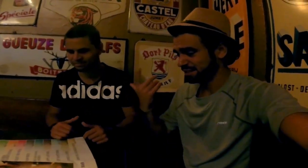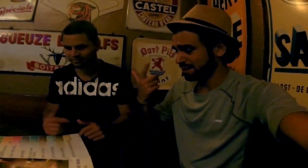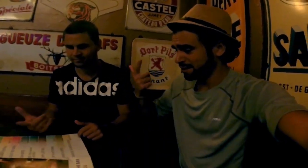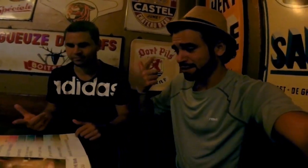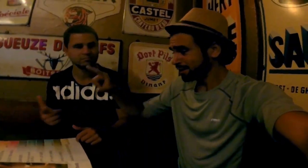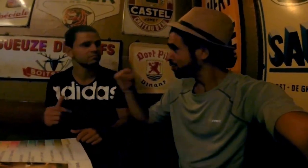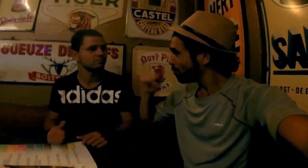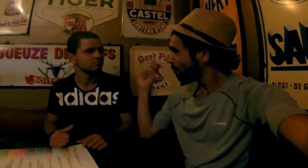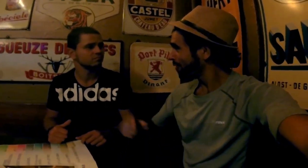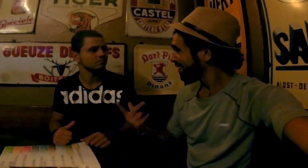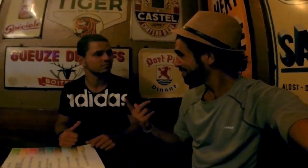Okay let's order one!